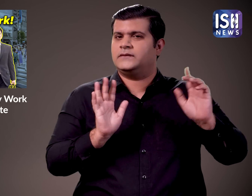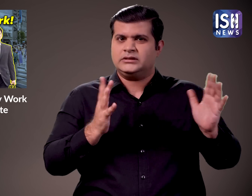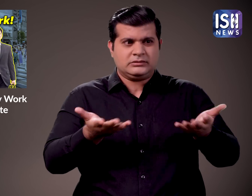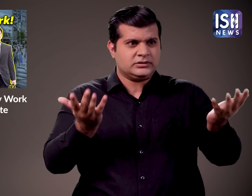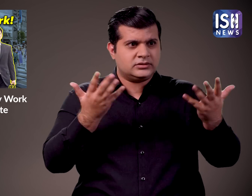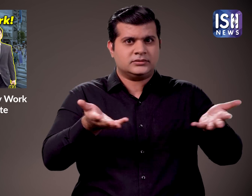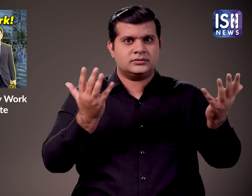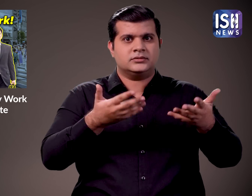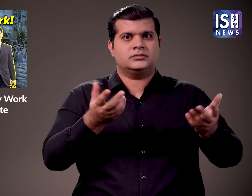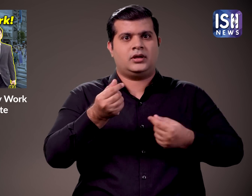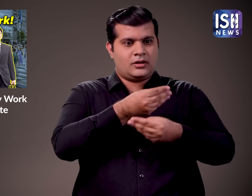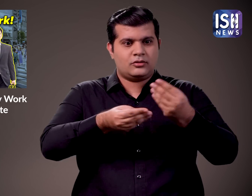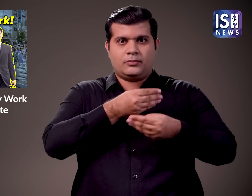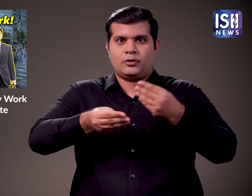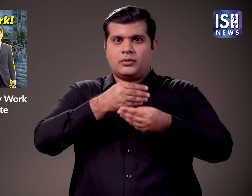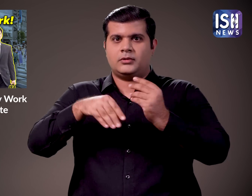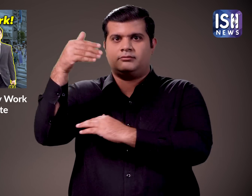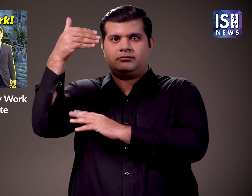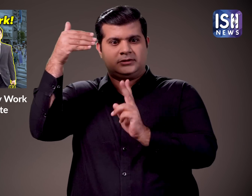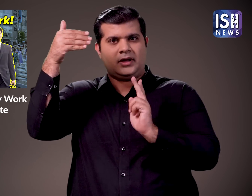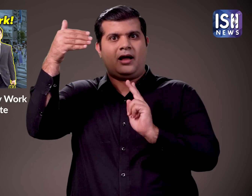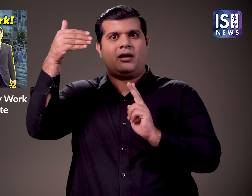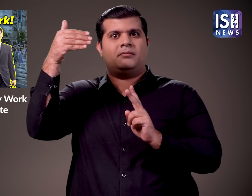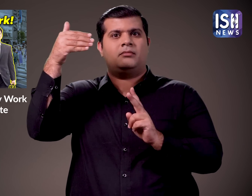That is why they are encouraging to increase the birth rate and develop its economy.